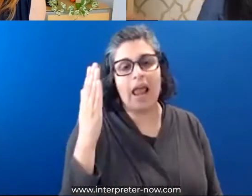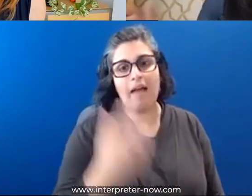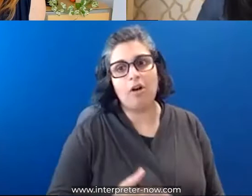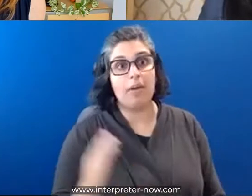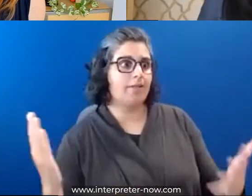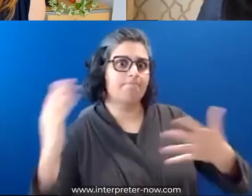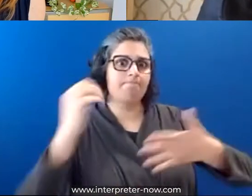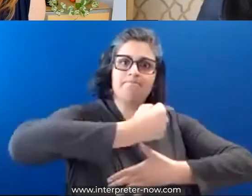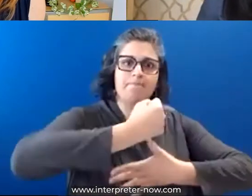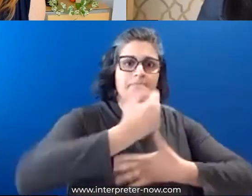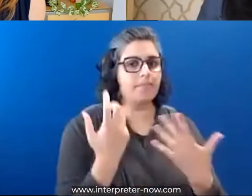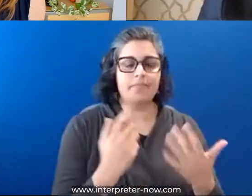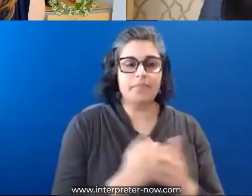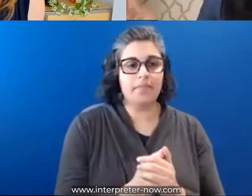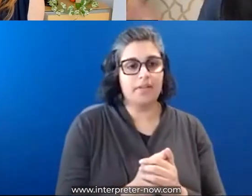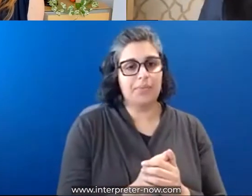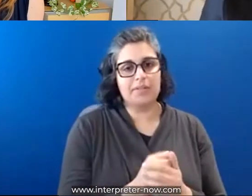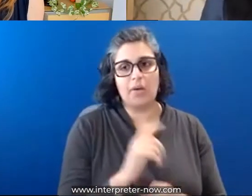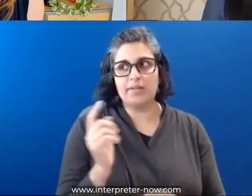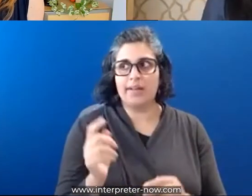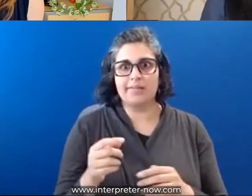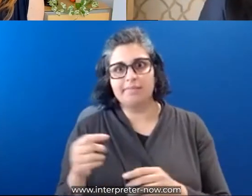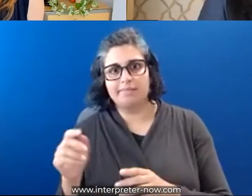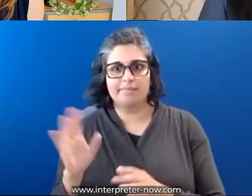It was always a third rail issue. Nobody could touch it.